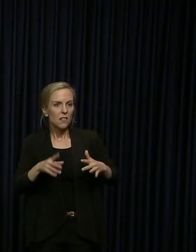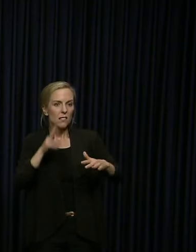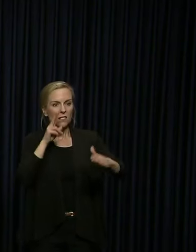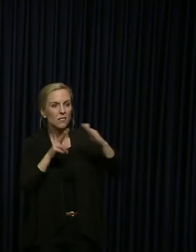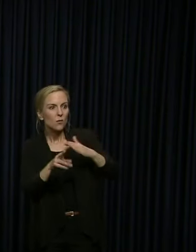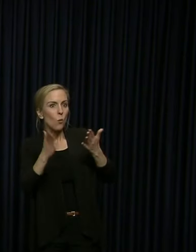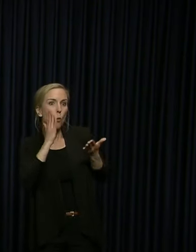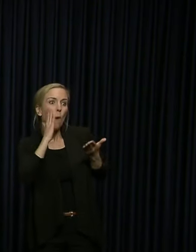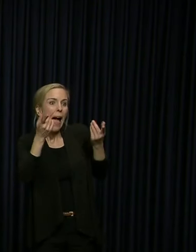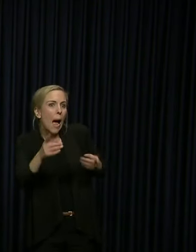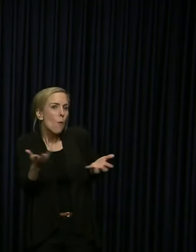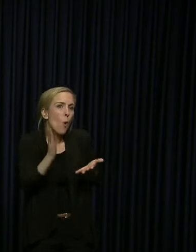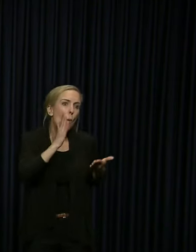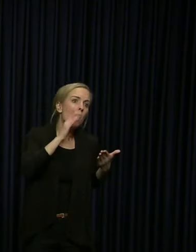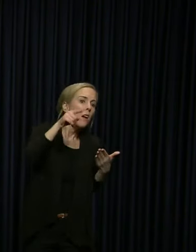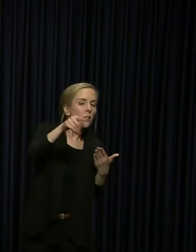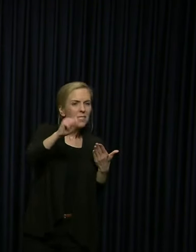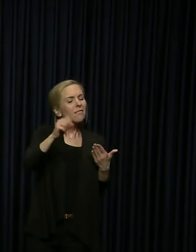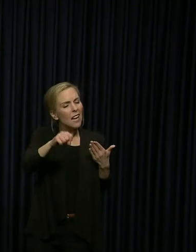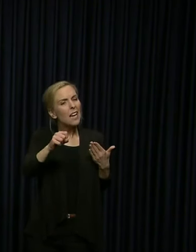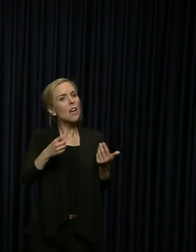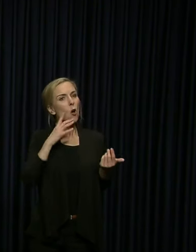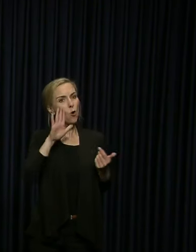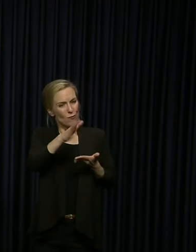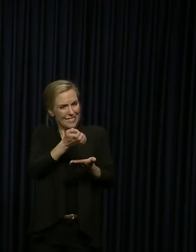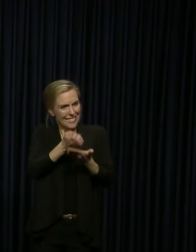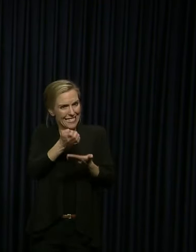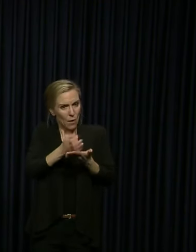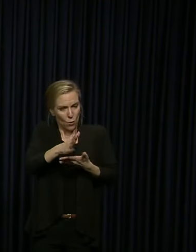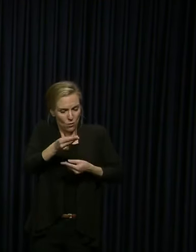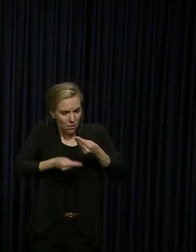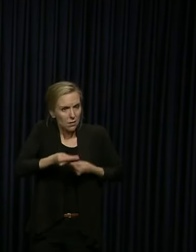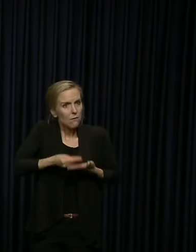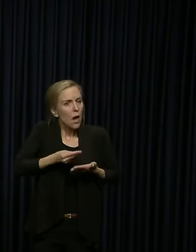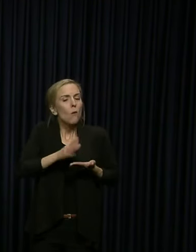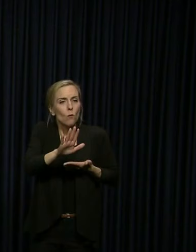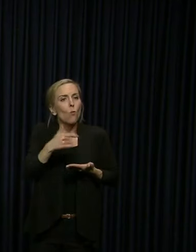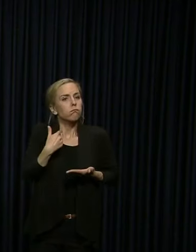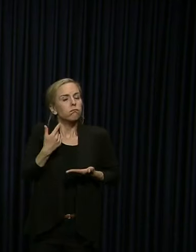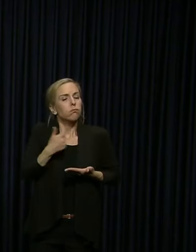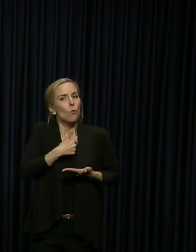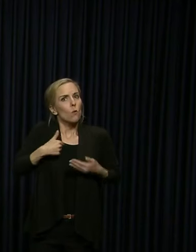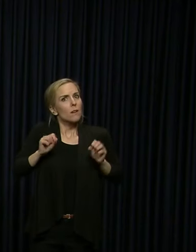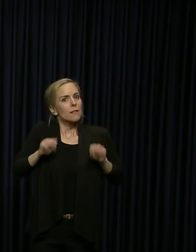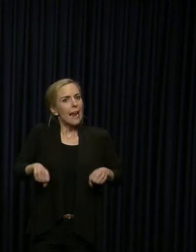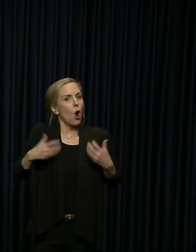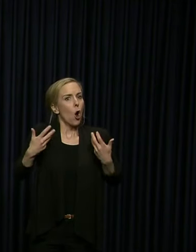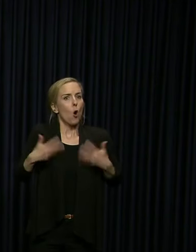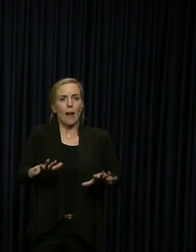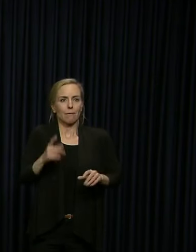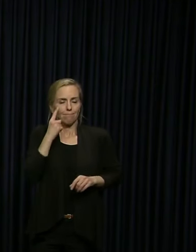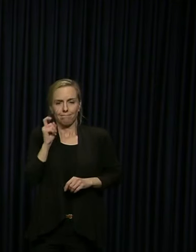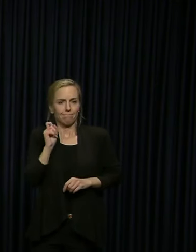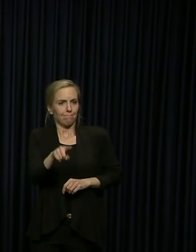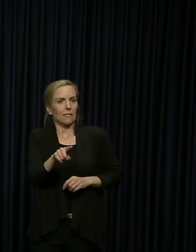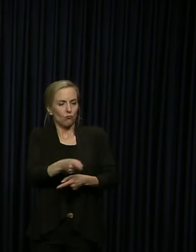PEOPLE TOGETHER AT A GATHERING, YOU RECREATE THE SAME THING YOU CAN HAVE IN MANHATTAN, EVERYBODY CROWDED TOGETHER. SO NEW YORK NEW JERSEY ARE